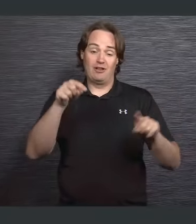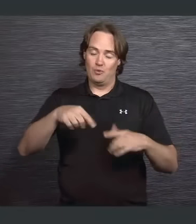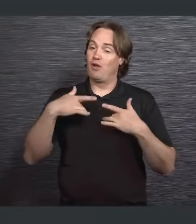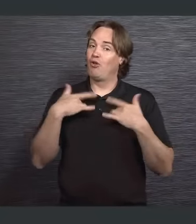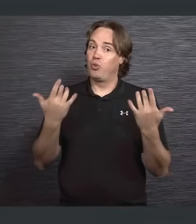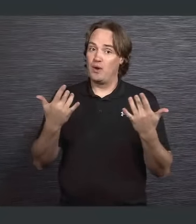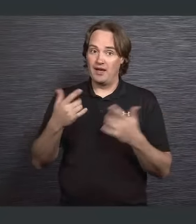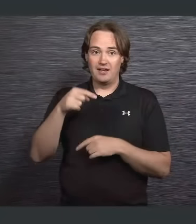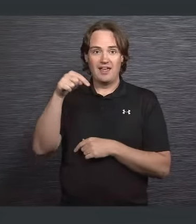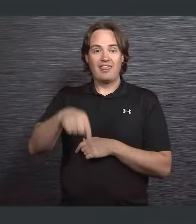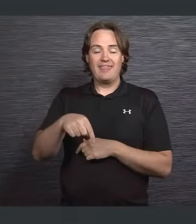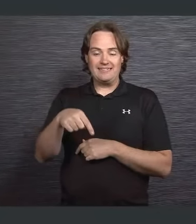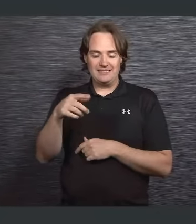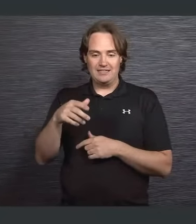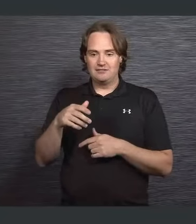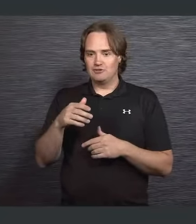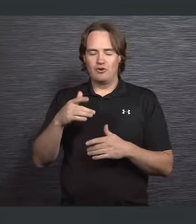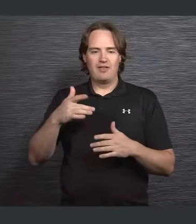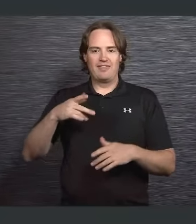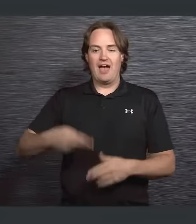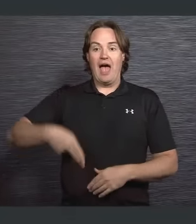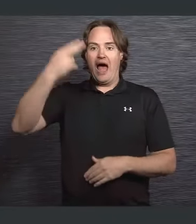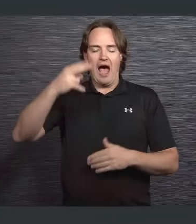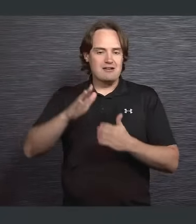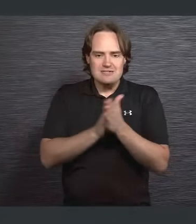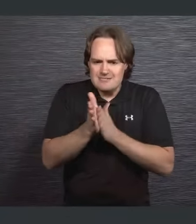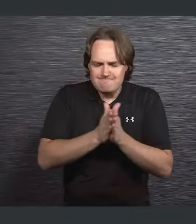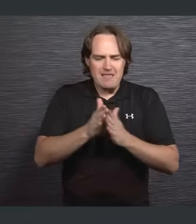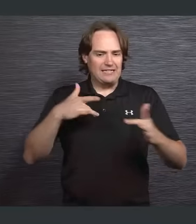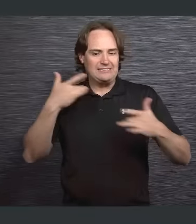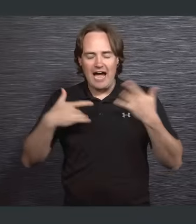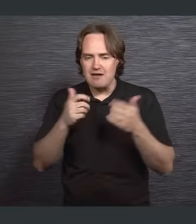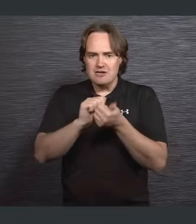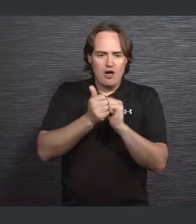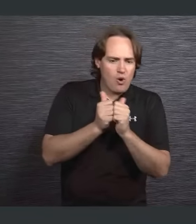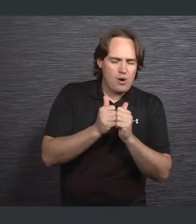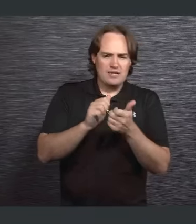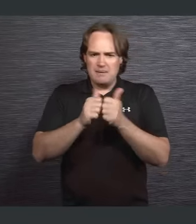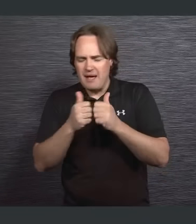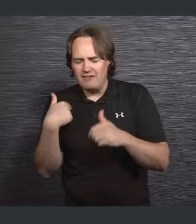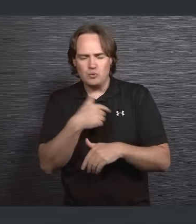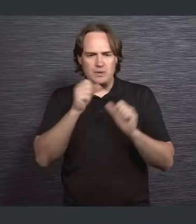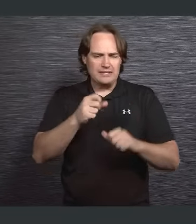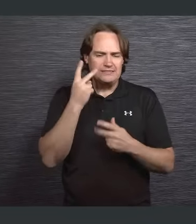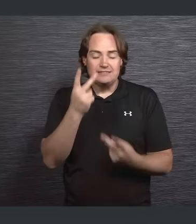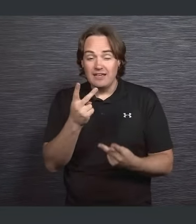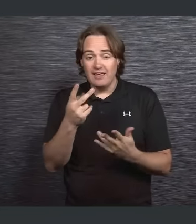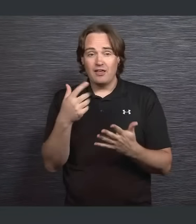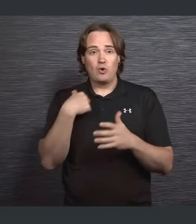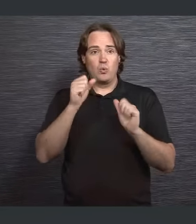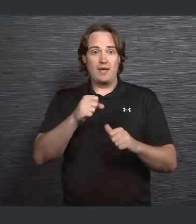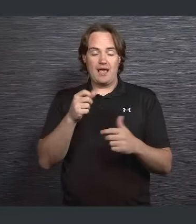It's a film that takes the high-stakes, the adrenaline-filled racing simulation game and combines it with the ultimate wish fulfillment